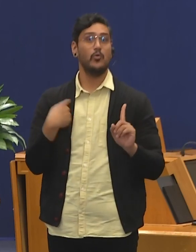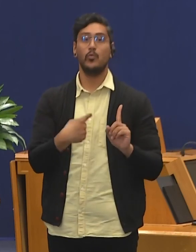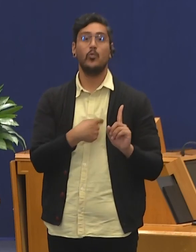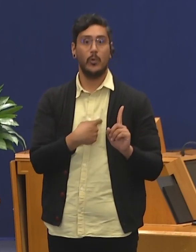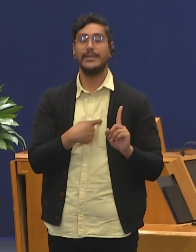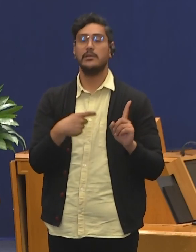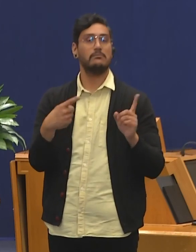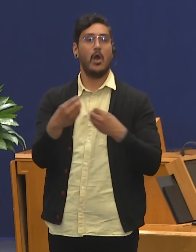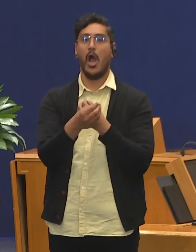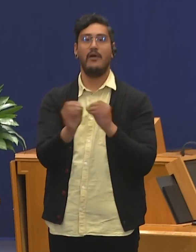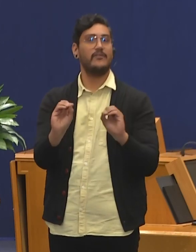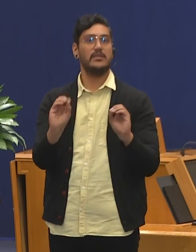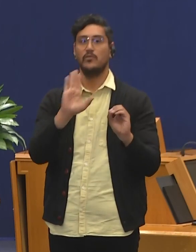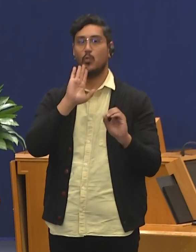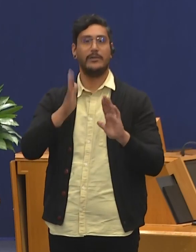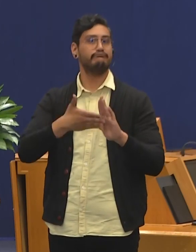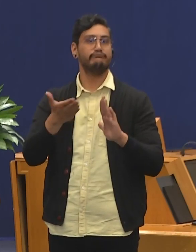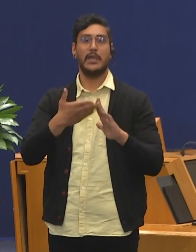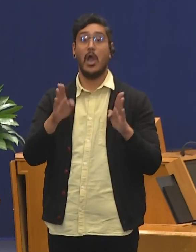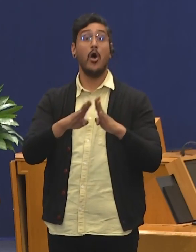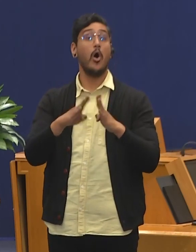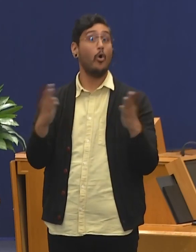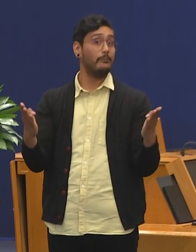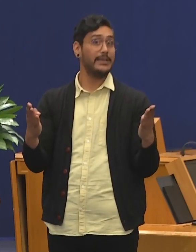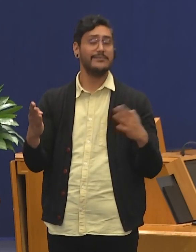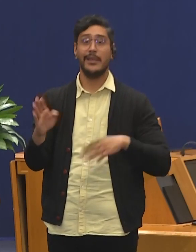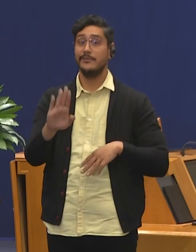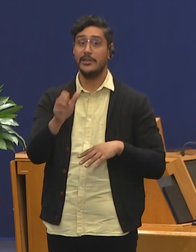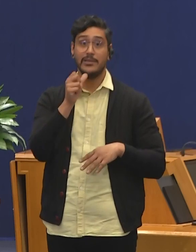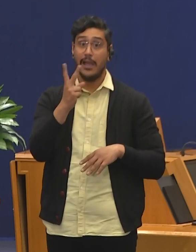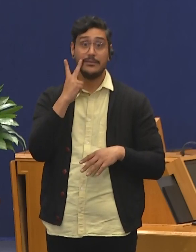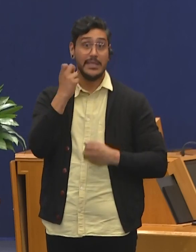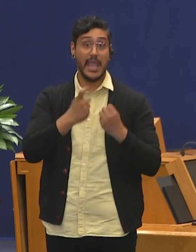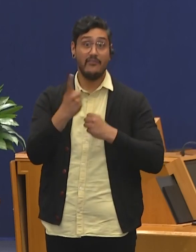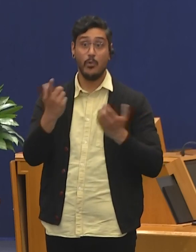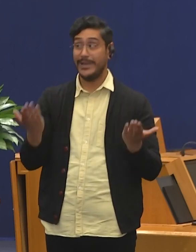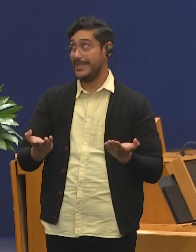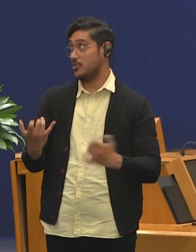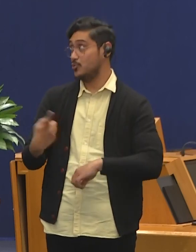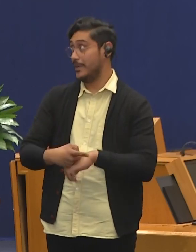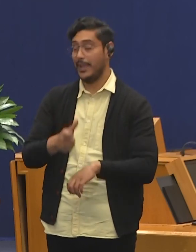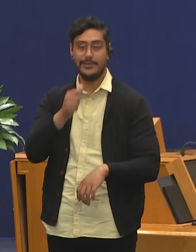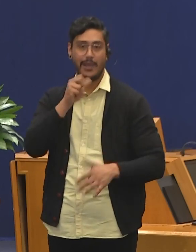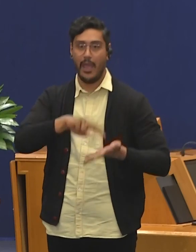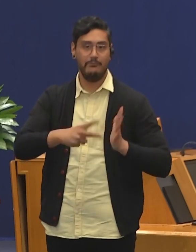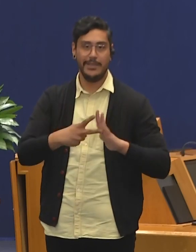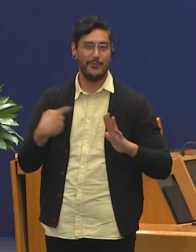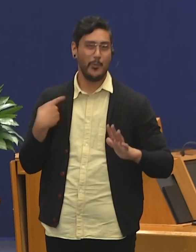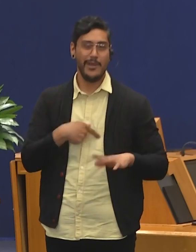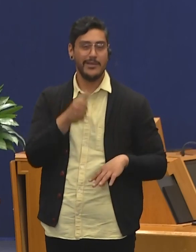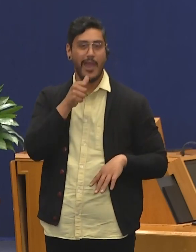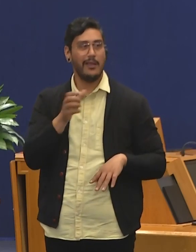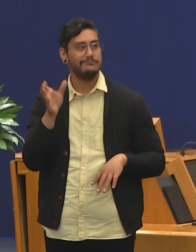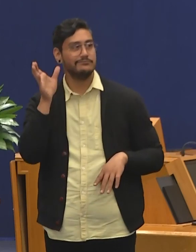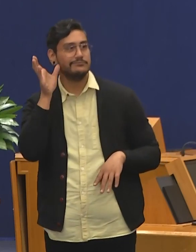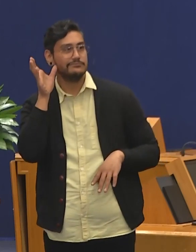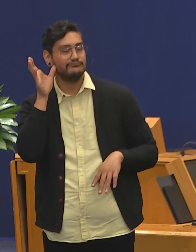APPROPRIATE. BUT WE REMAIN TO KEEP OUR OFFICES OPEN. AND JUST BECAUSE YOU DON'T SEE ALL OF US HERE TODAY DOESN'T